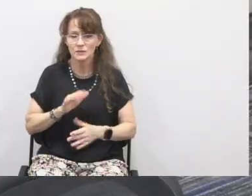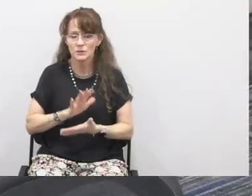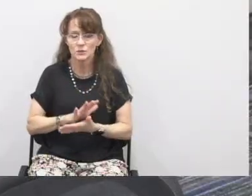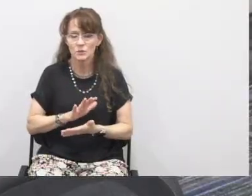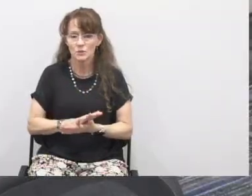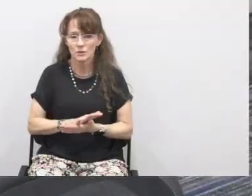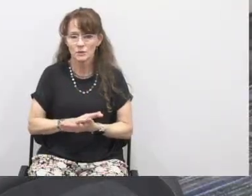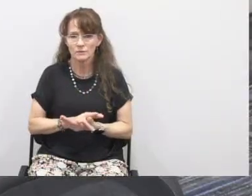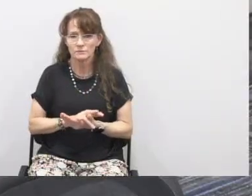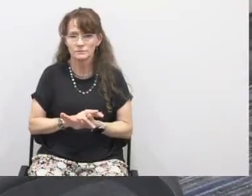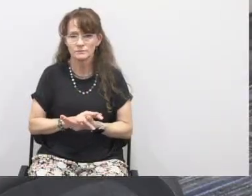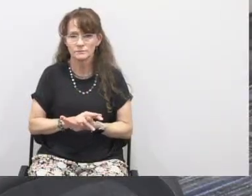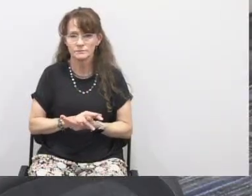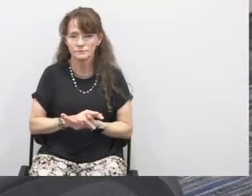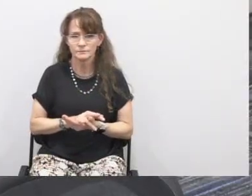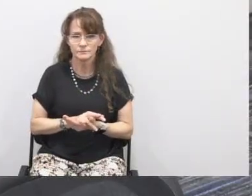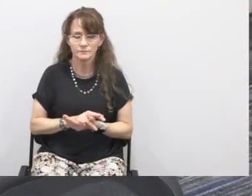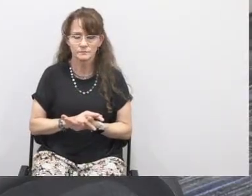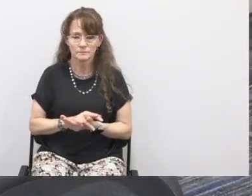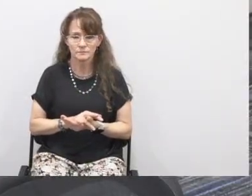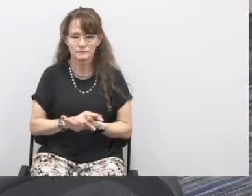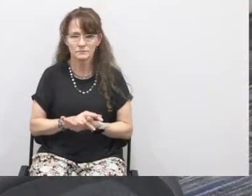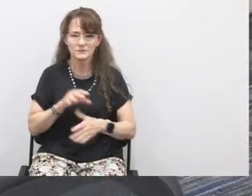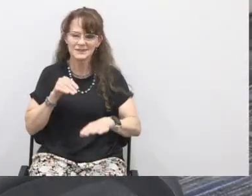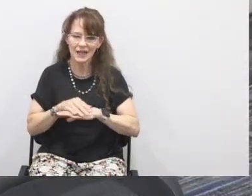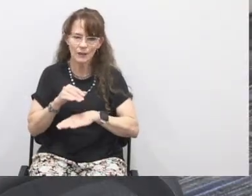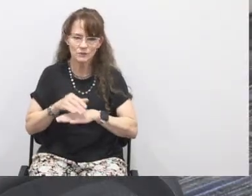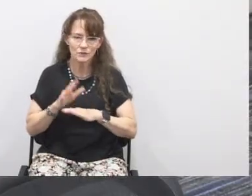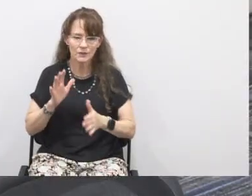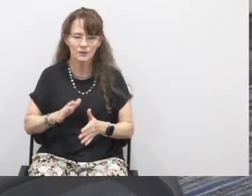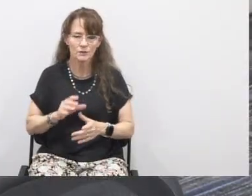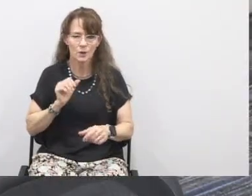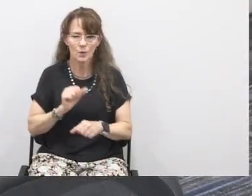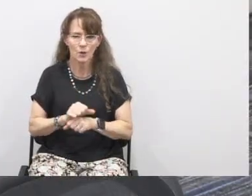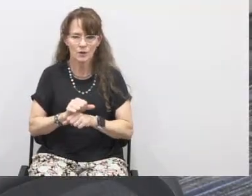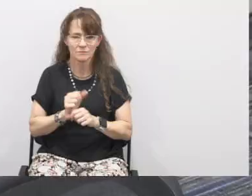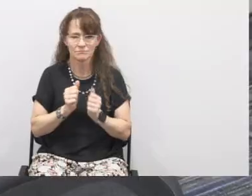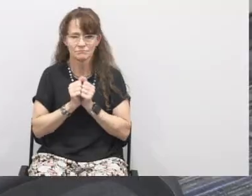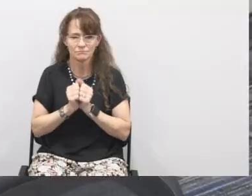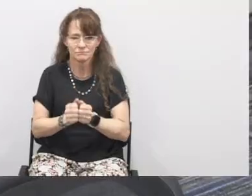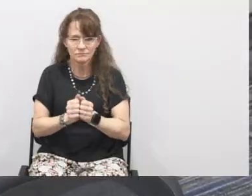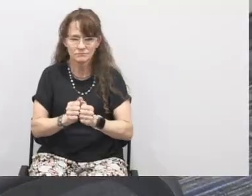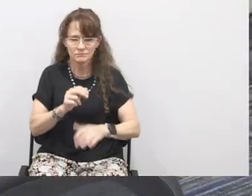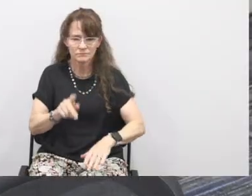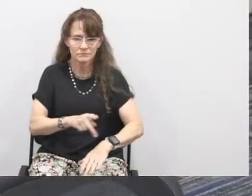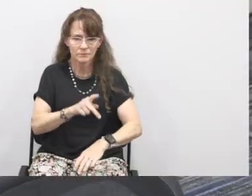And counselors work alongside the principals and other support staff